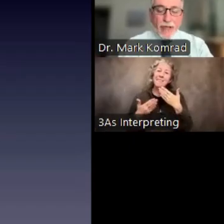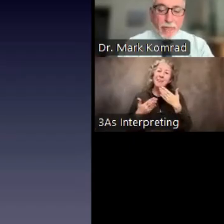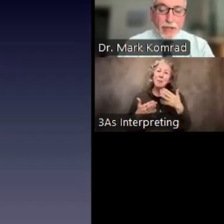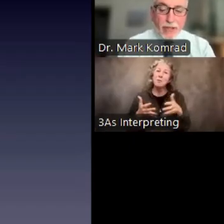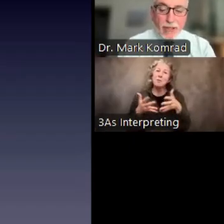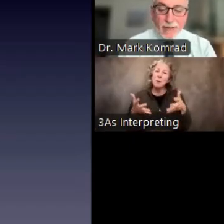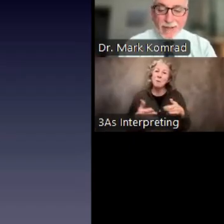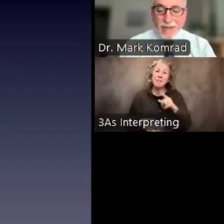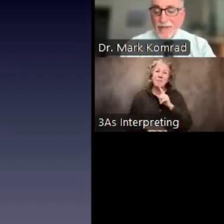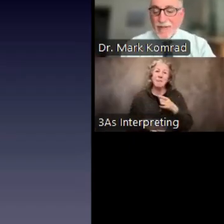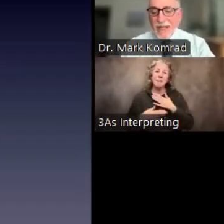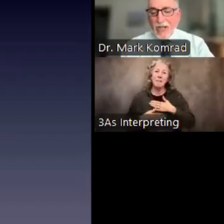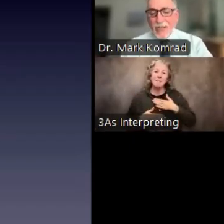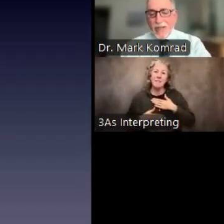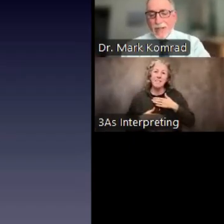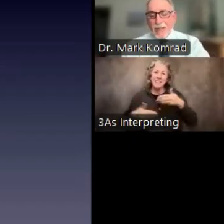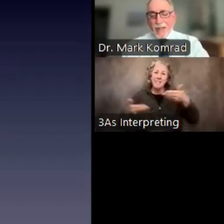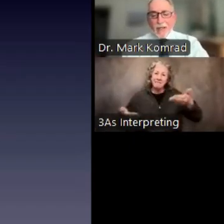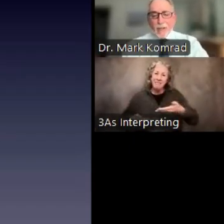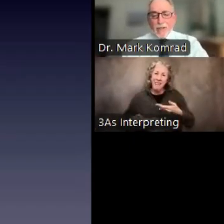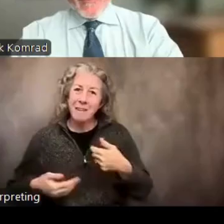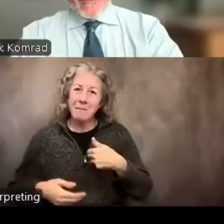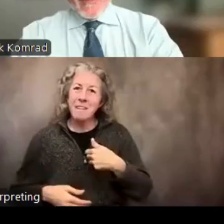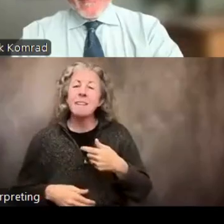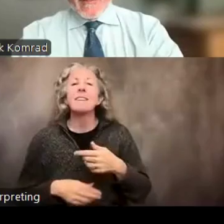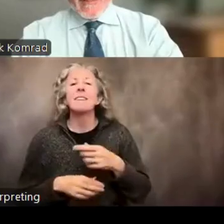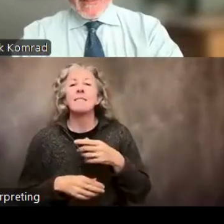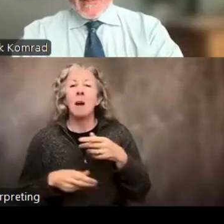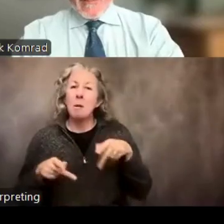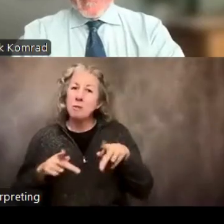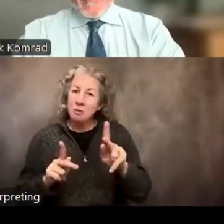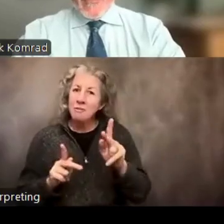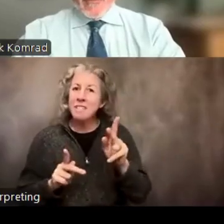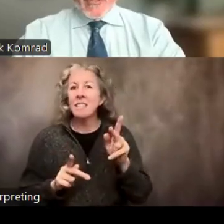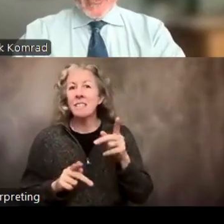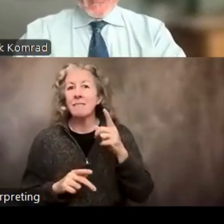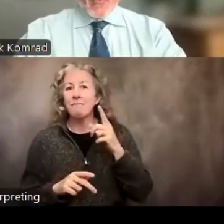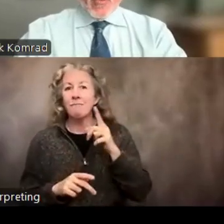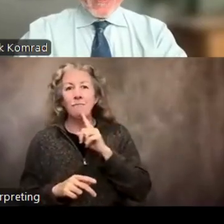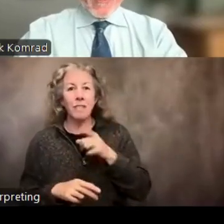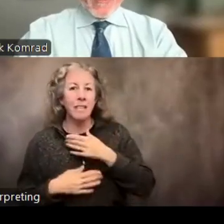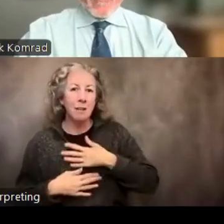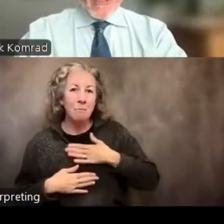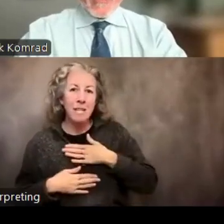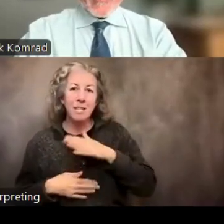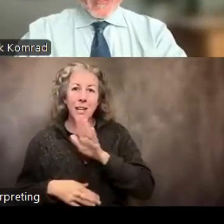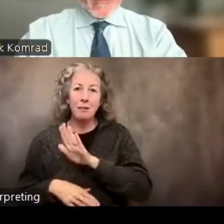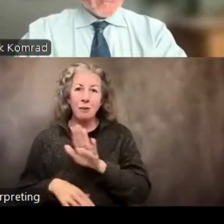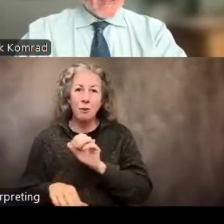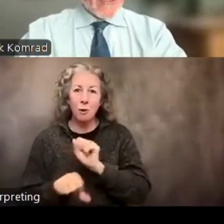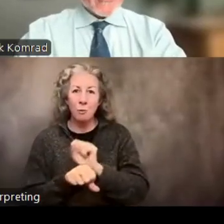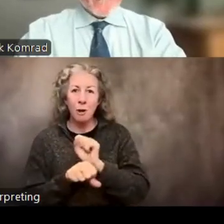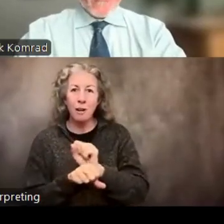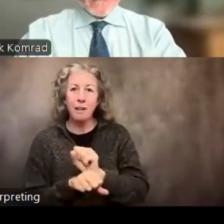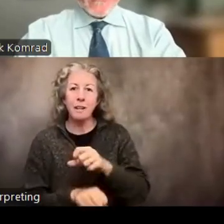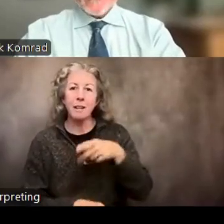appreciate the invitation and opportunity. Very much appreciate the work that the patient's Right Action Fund is